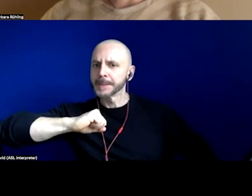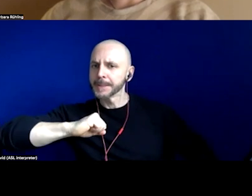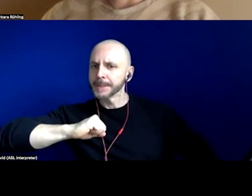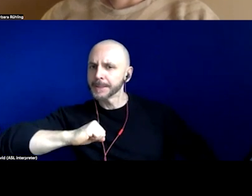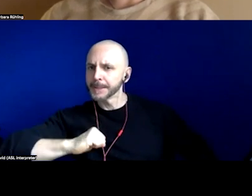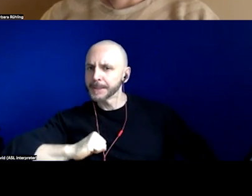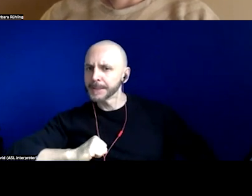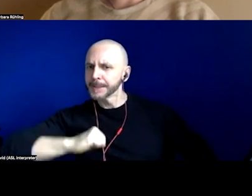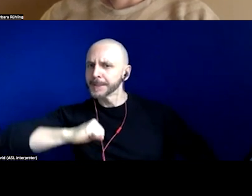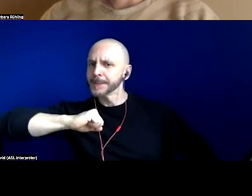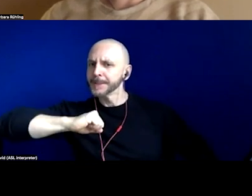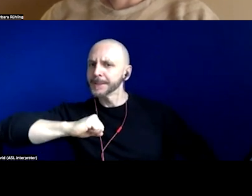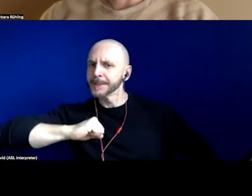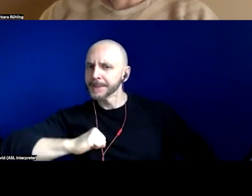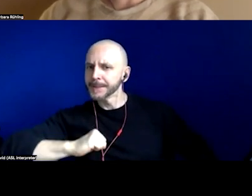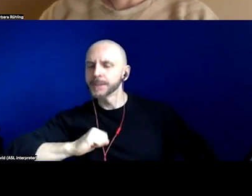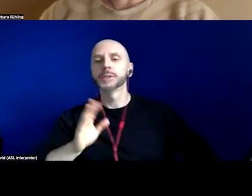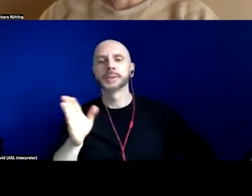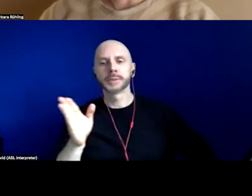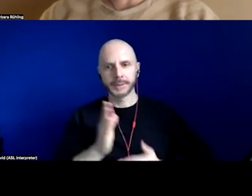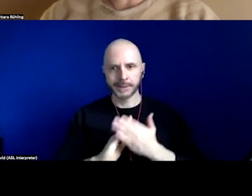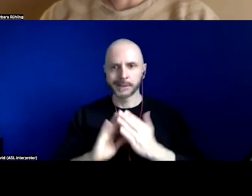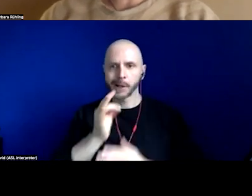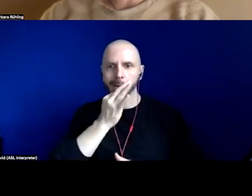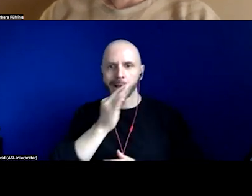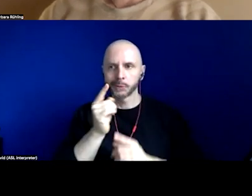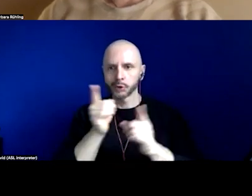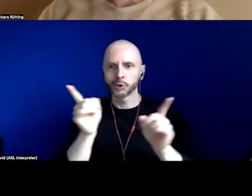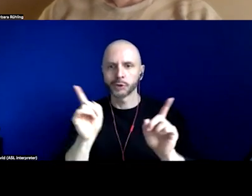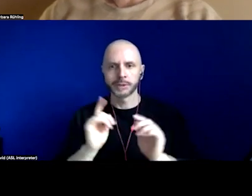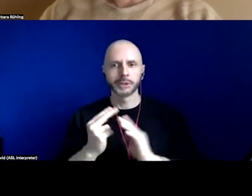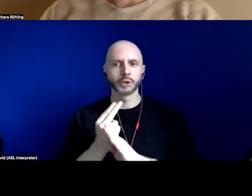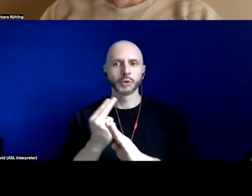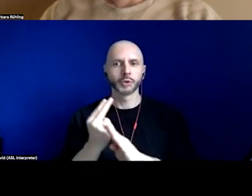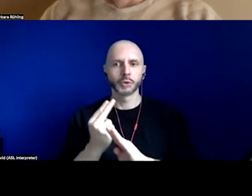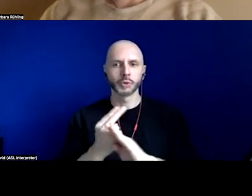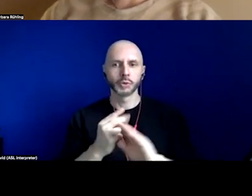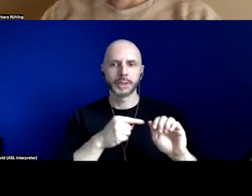very mindfully. So, again, one of our assumptions has been that, "Oh, this is going to be very